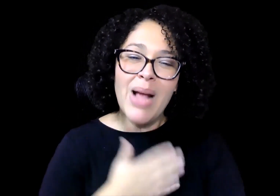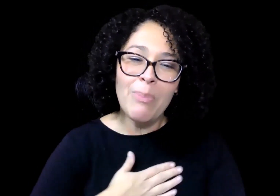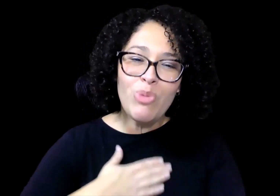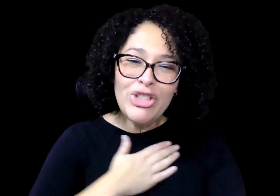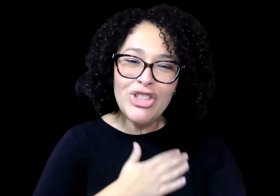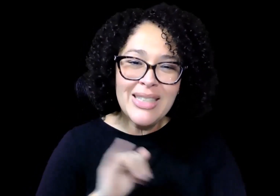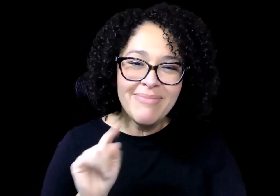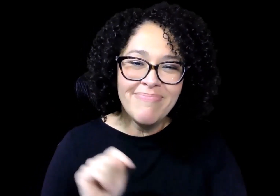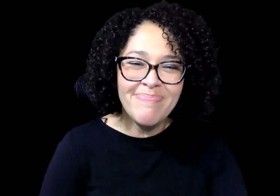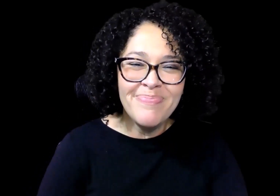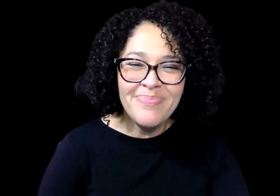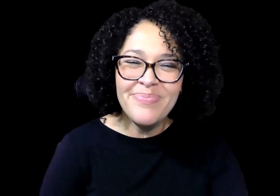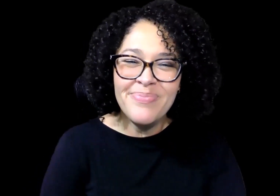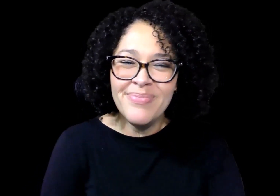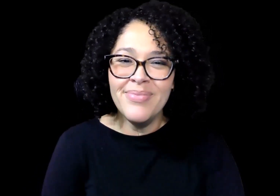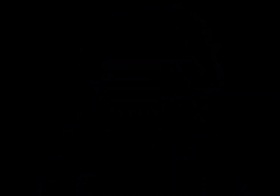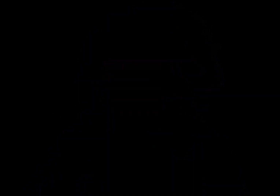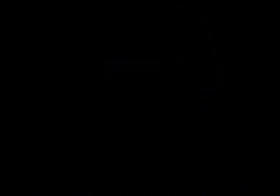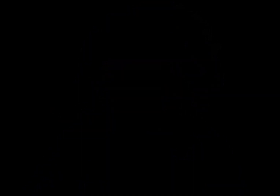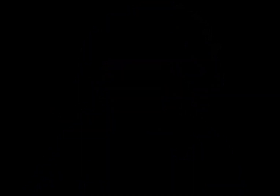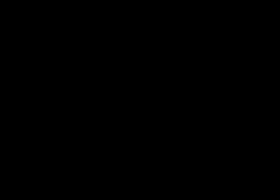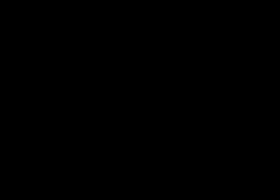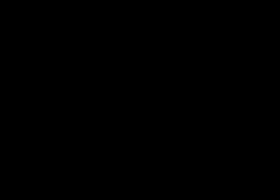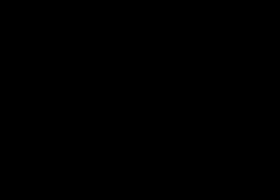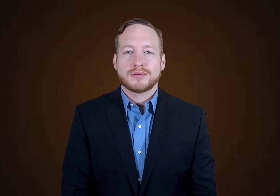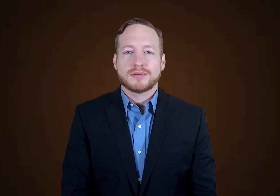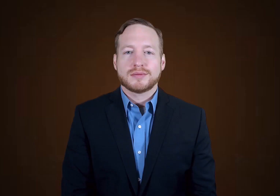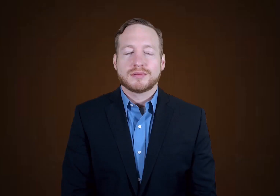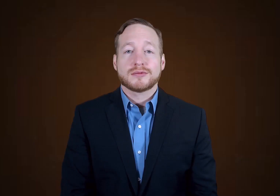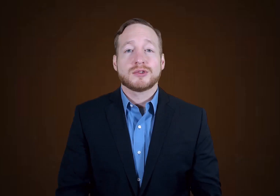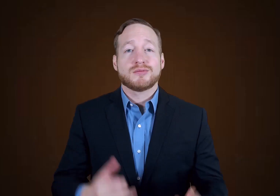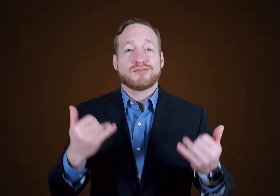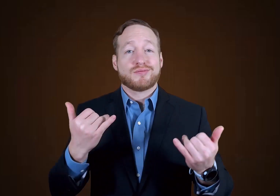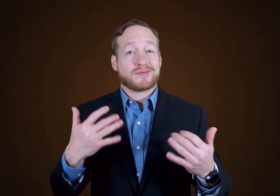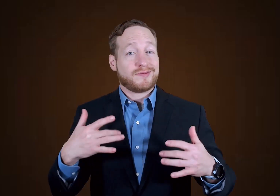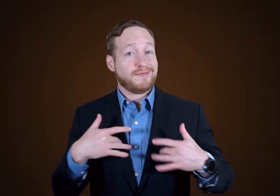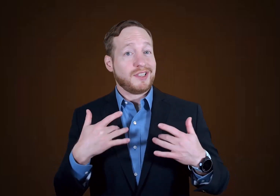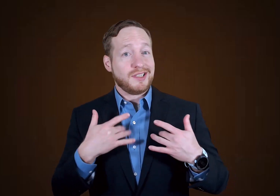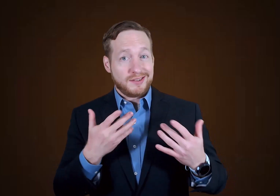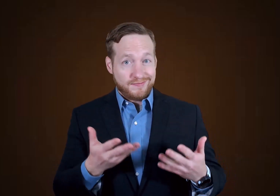appreciate you inviting me and I enjoyed this